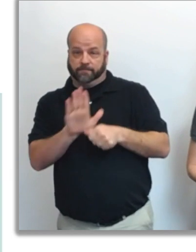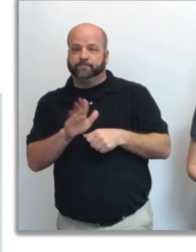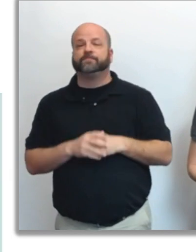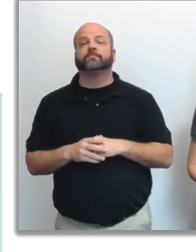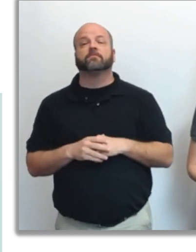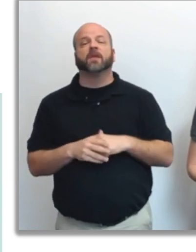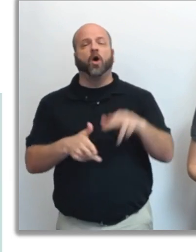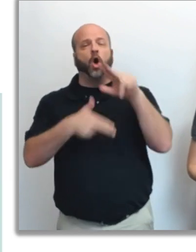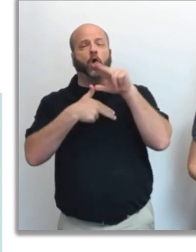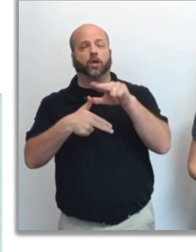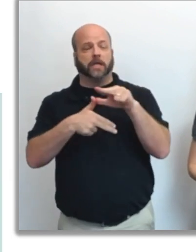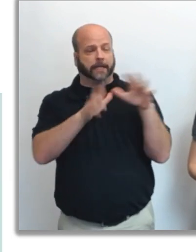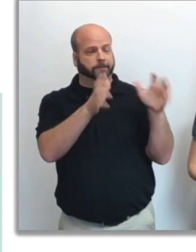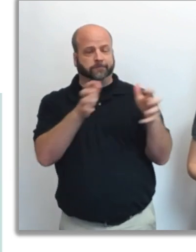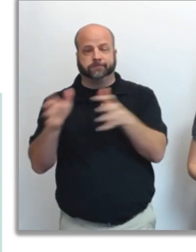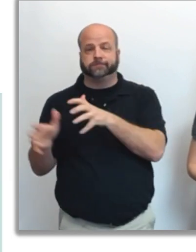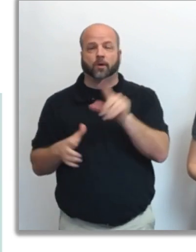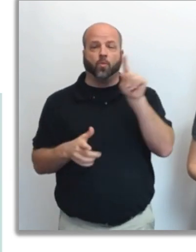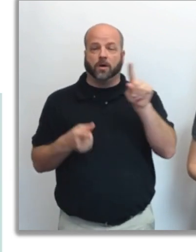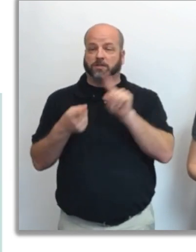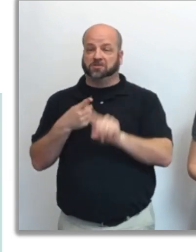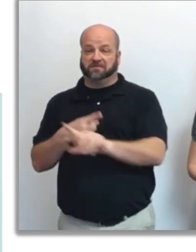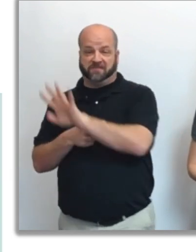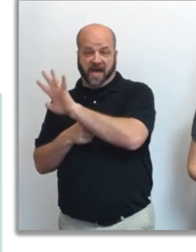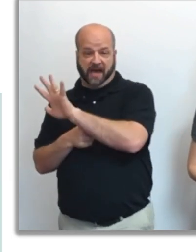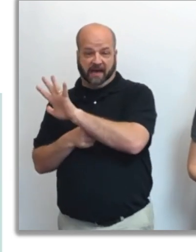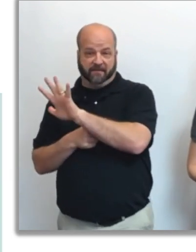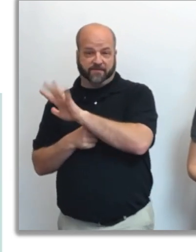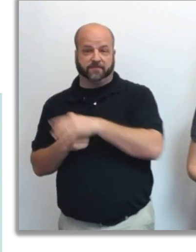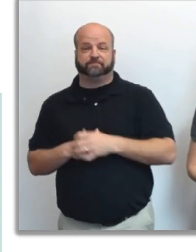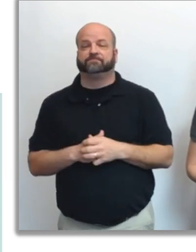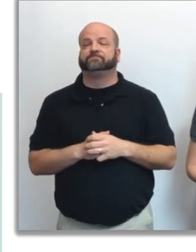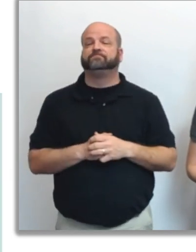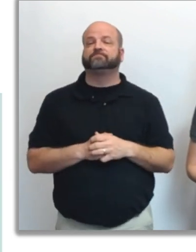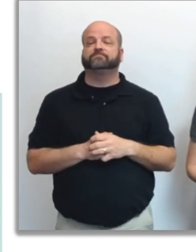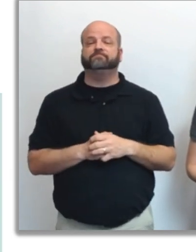Hurricanes are rated on a scale of 1 to 5 using the Saffir-Simpson wind scale.